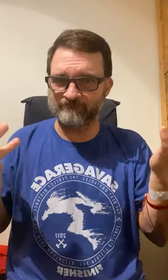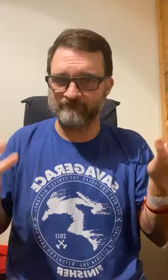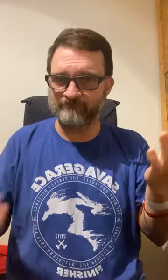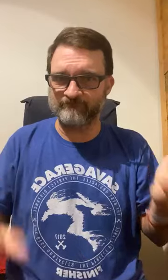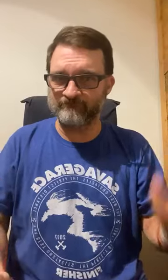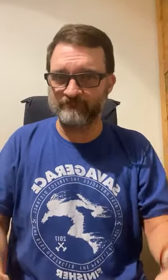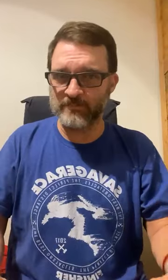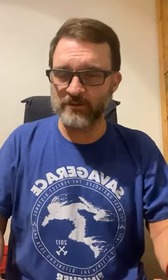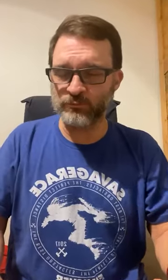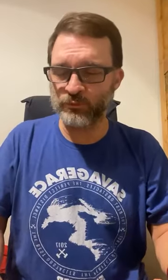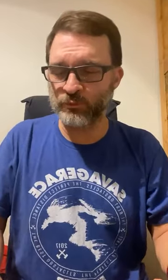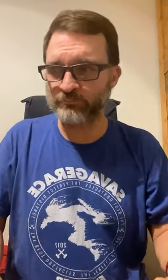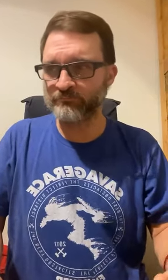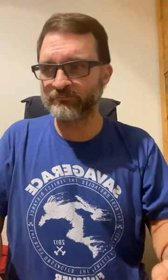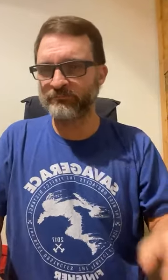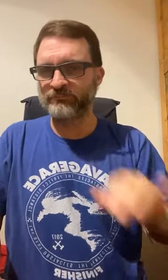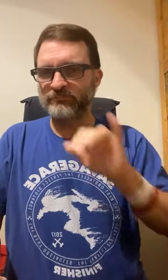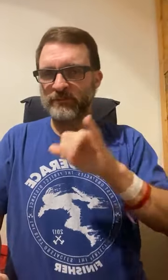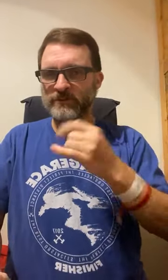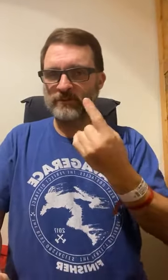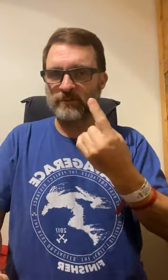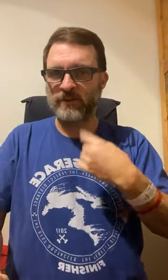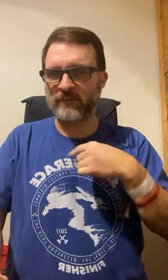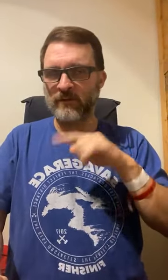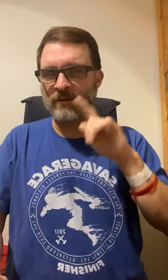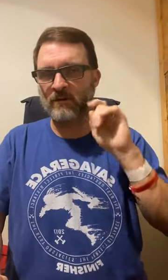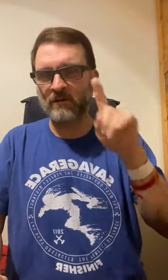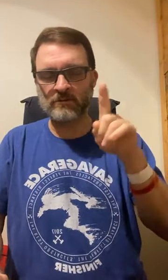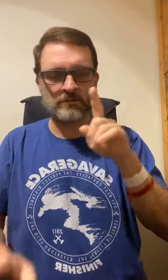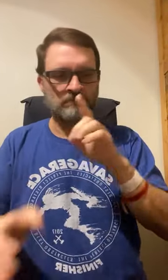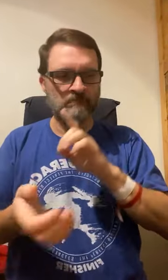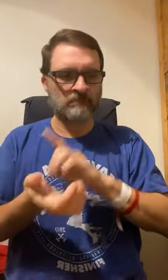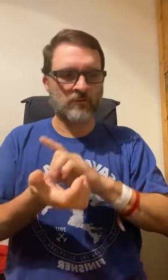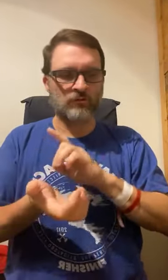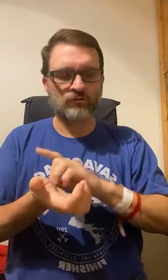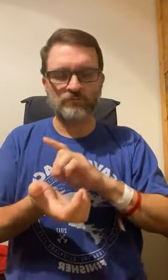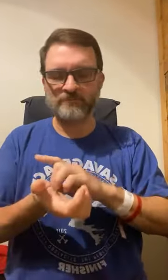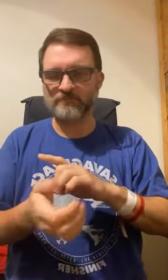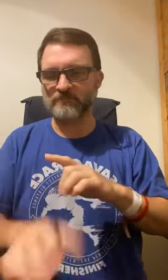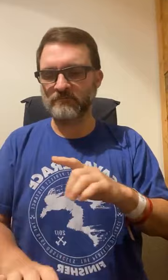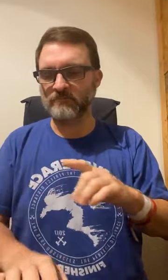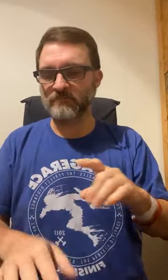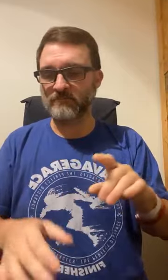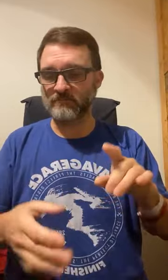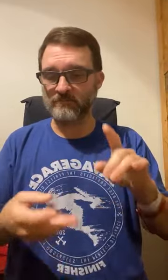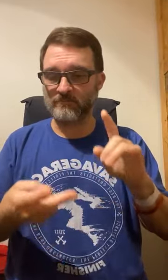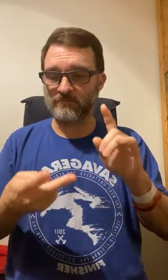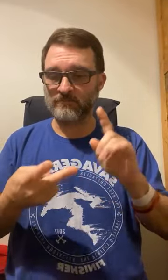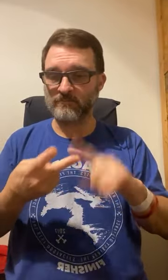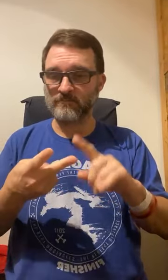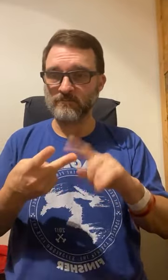My body was getting thin -- I dont know why. That is something I have to ask my doctor about.